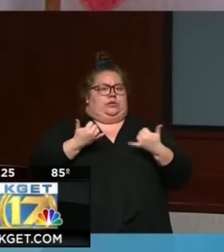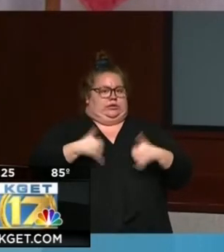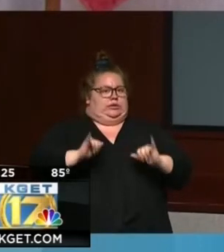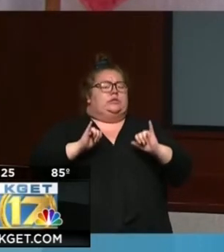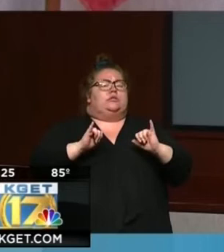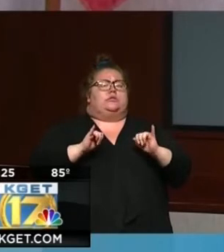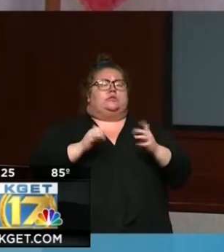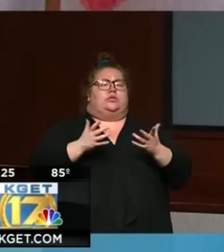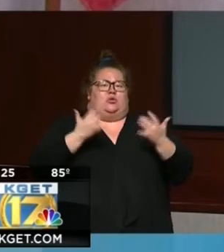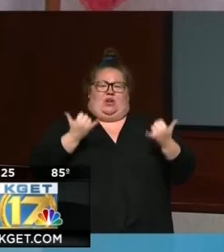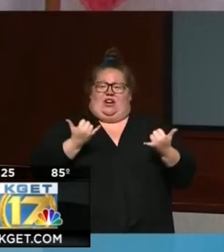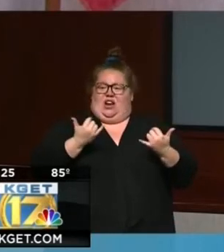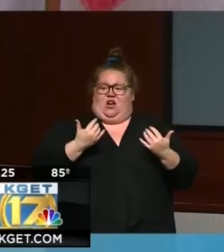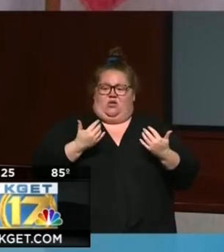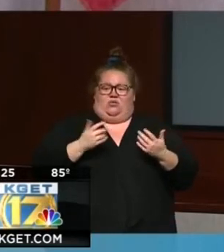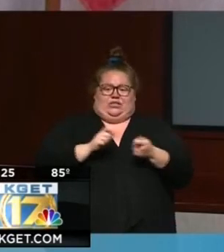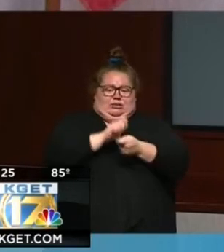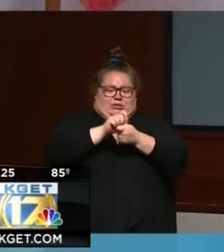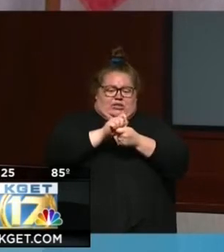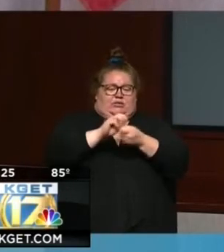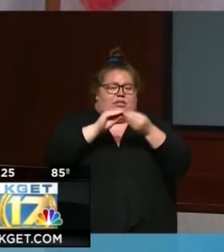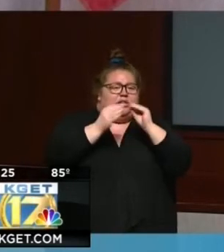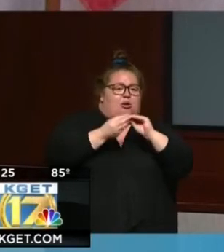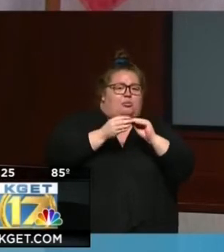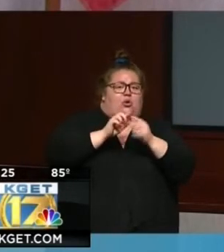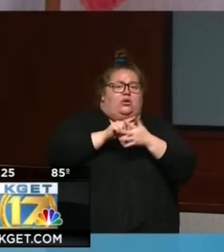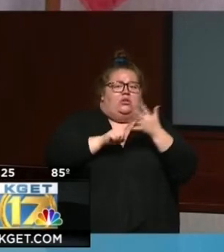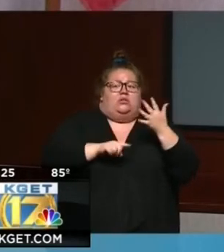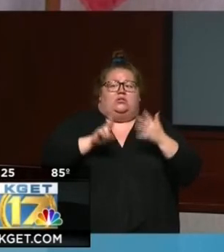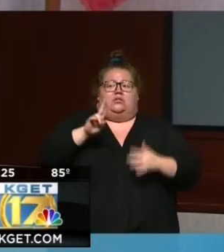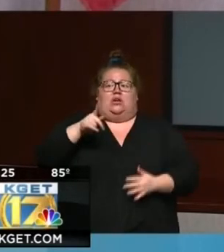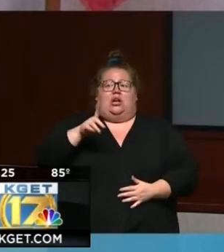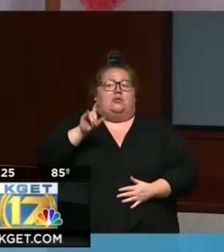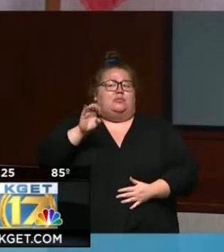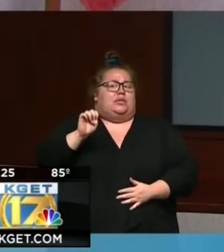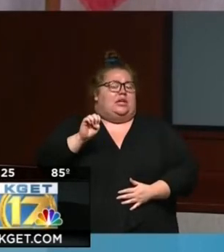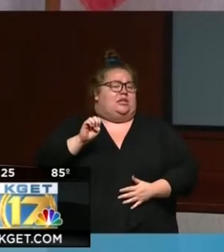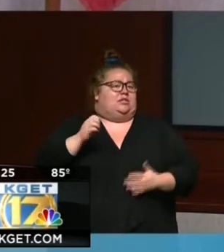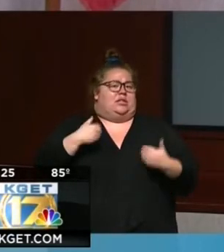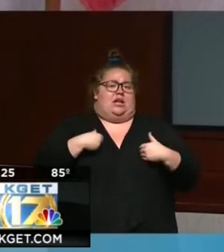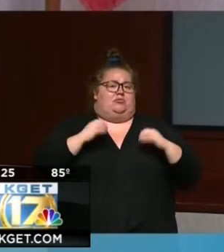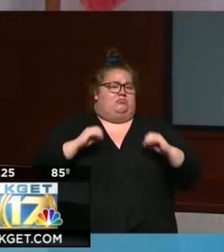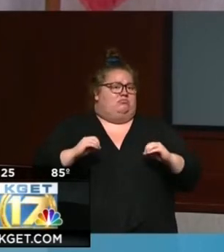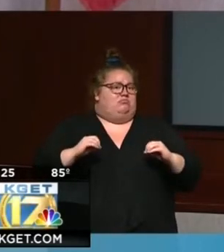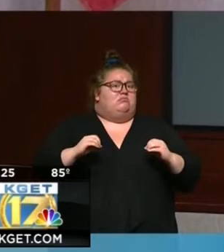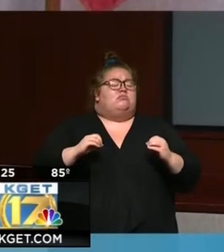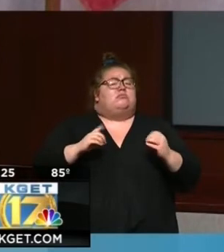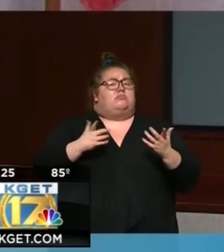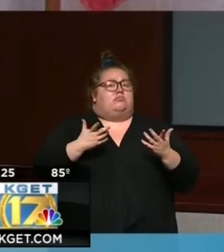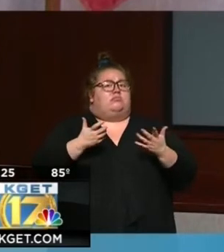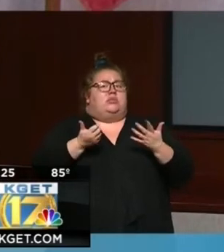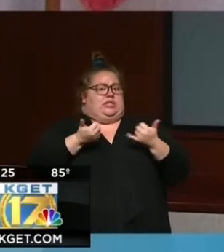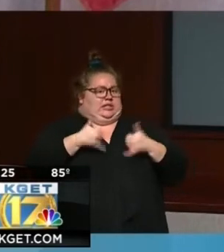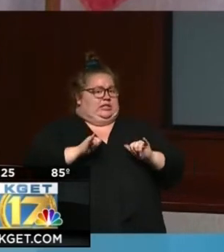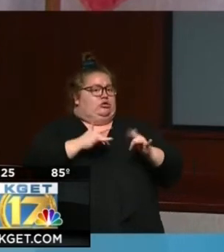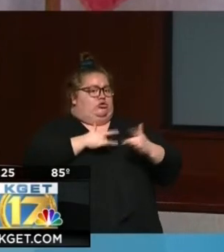AND WE ARE LOOKING AT ALL OPTIONS TODAY, BUT AS IT STANDS NOW, I DON'T HAVE A SPECIFIC UPDATE ON JUST TO SAY THAT THIS